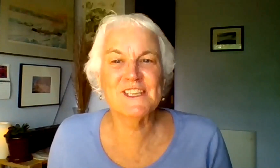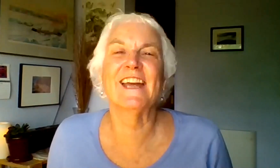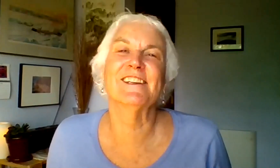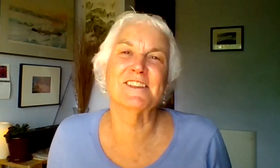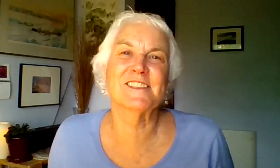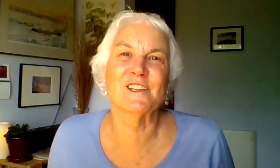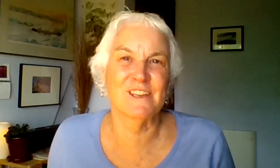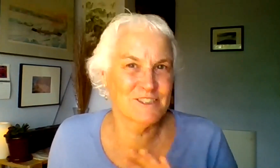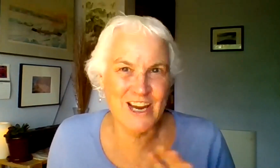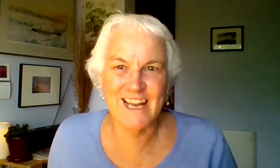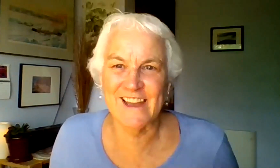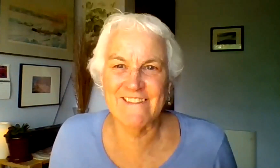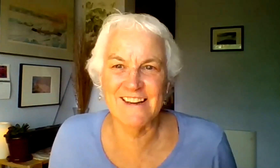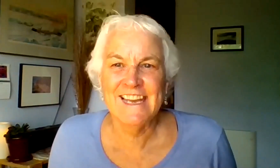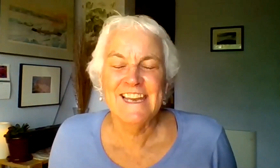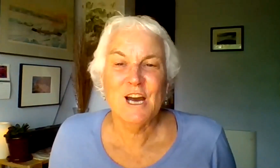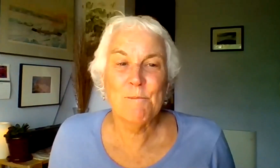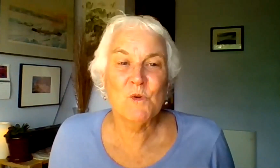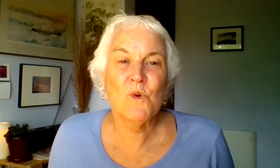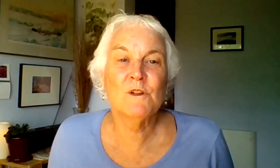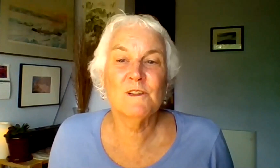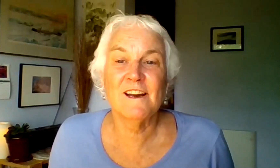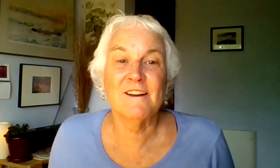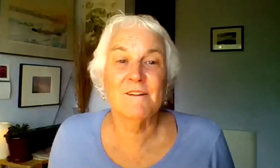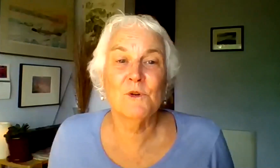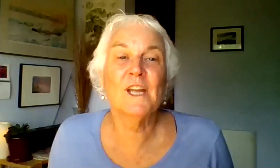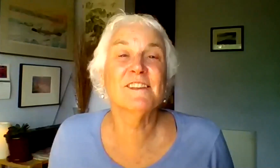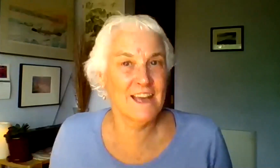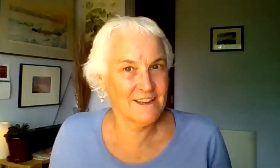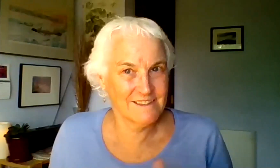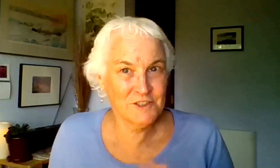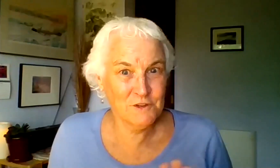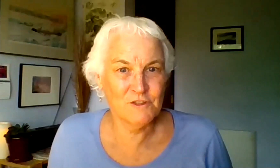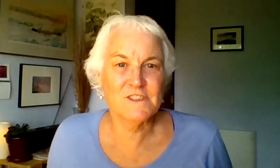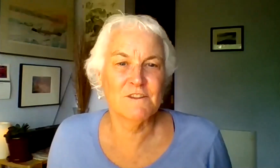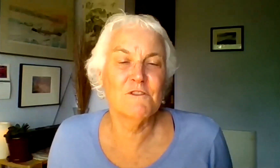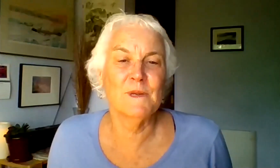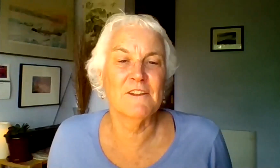crest -- sorry. River Quest group home and